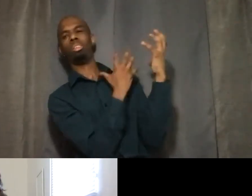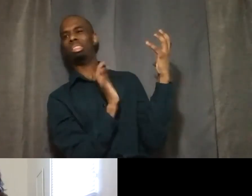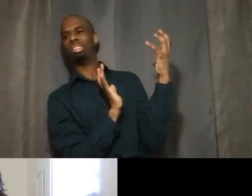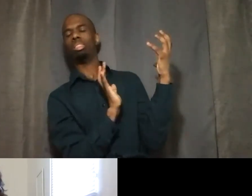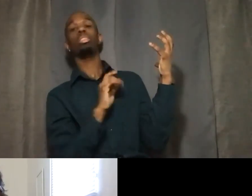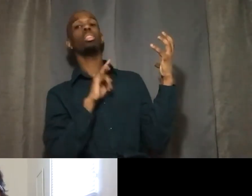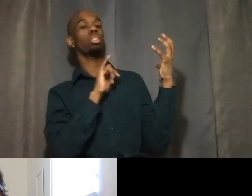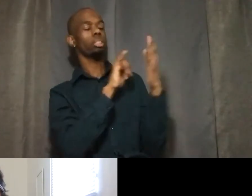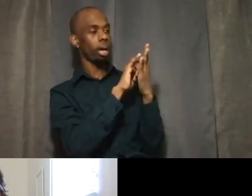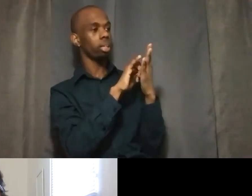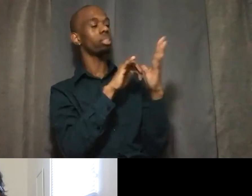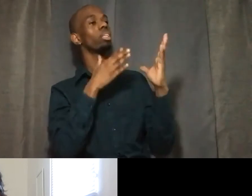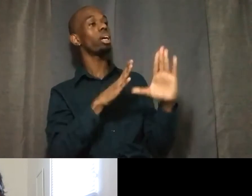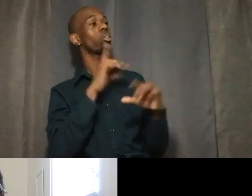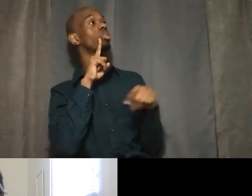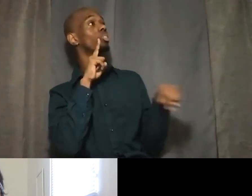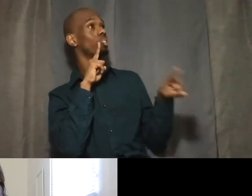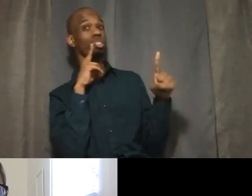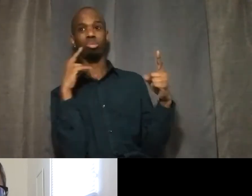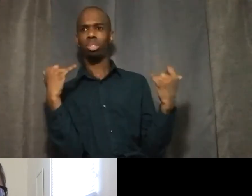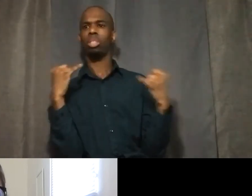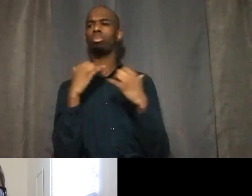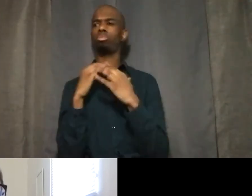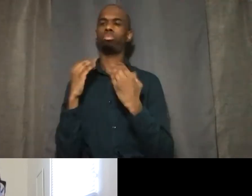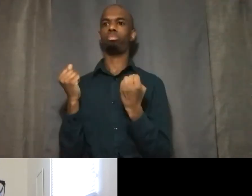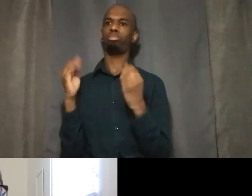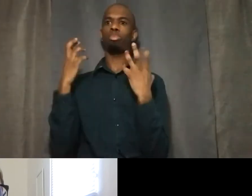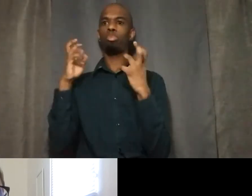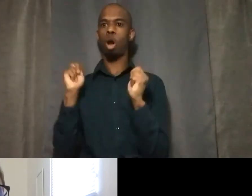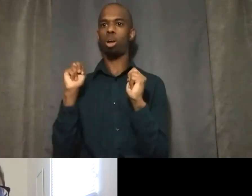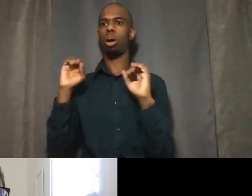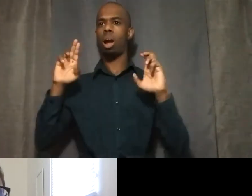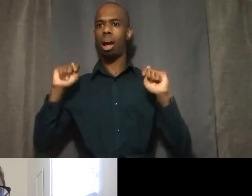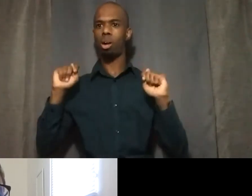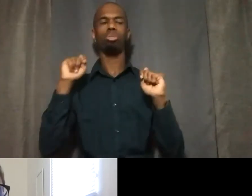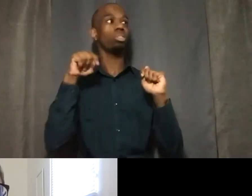and to essentially make themselves like invisible in this world.